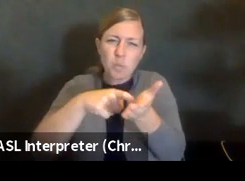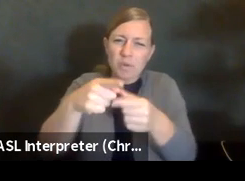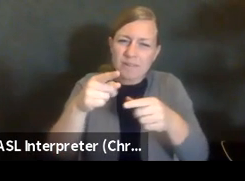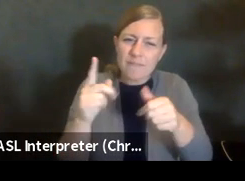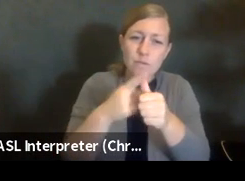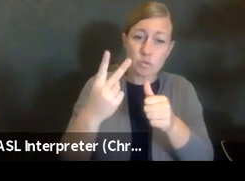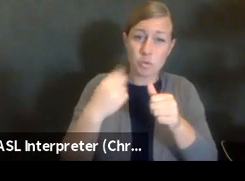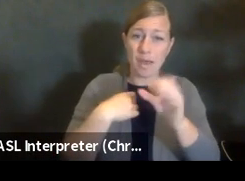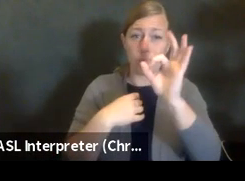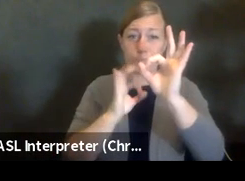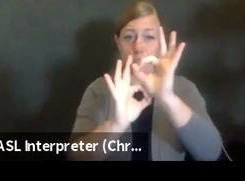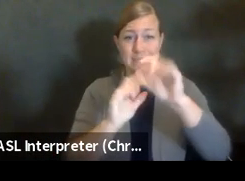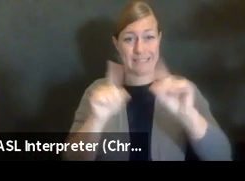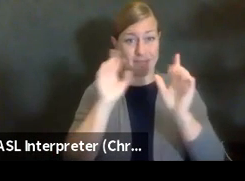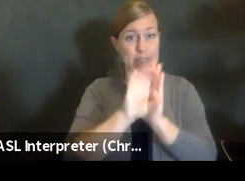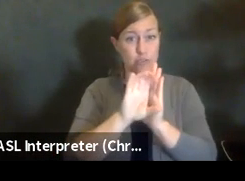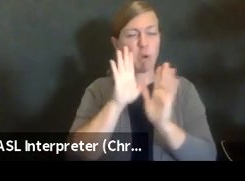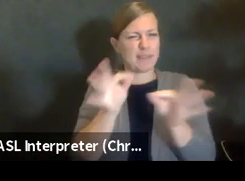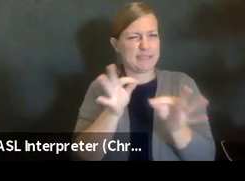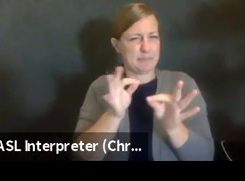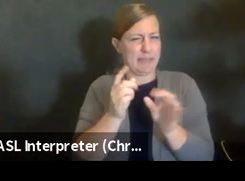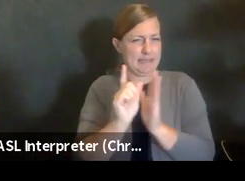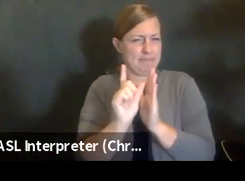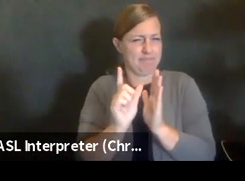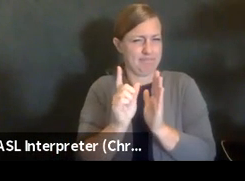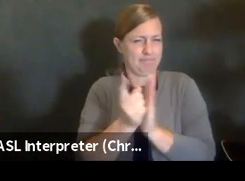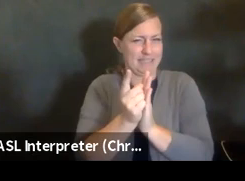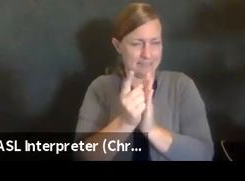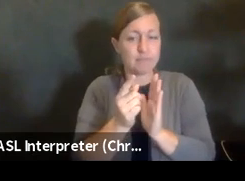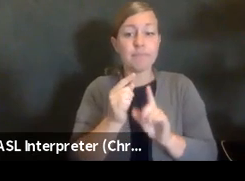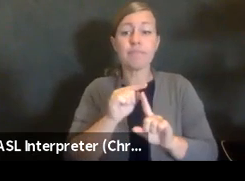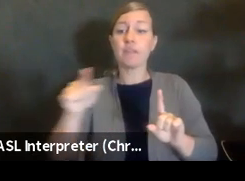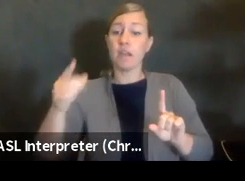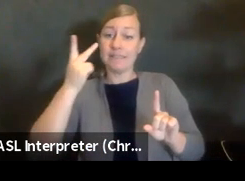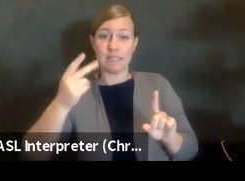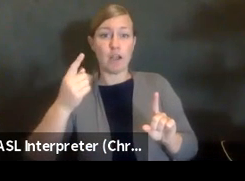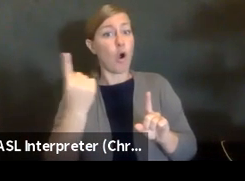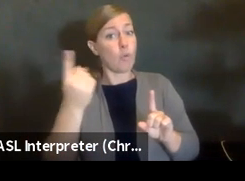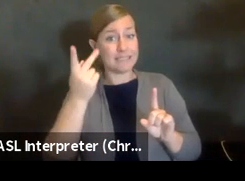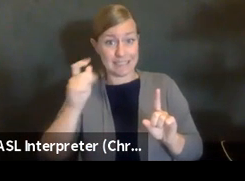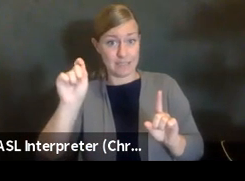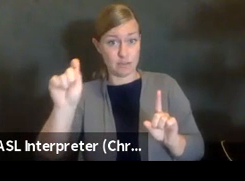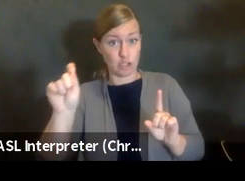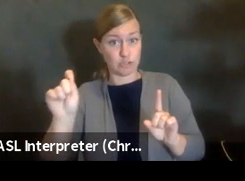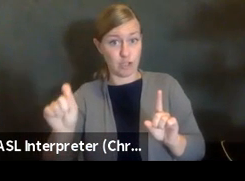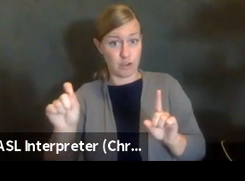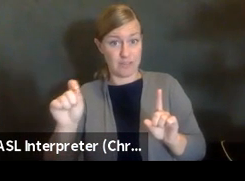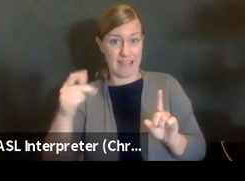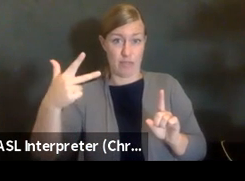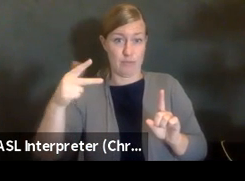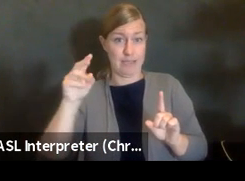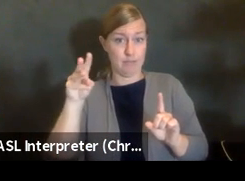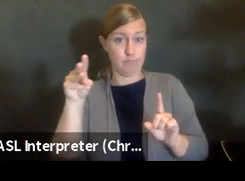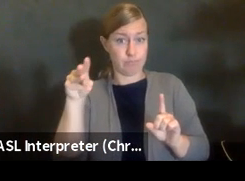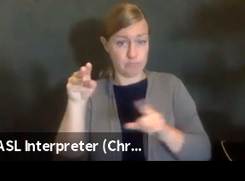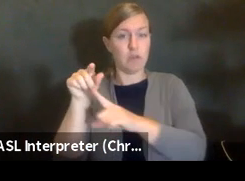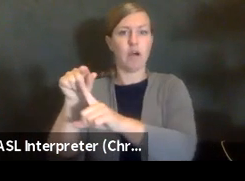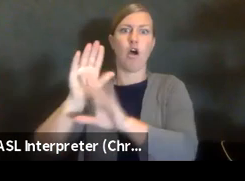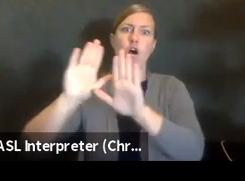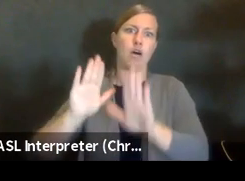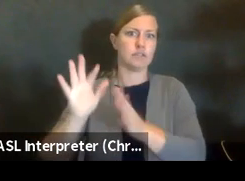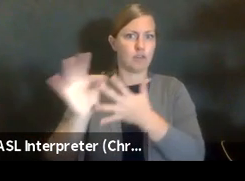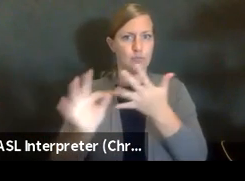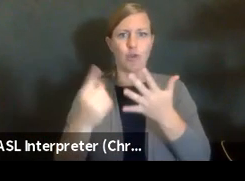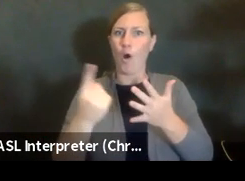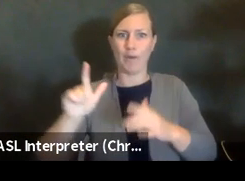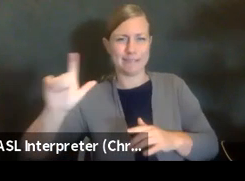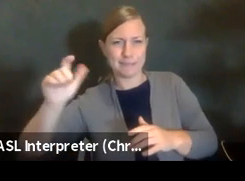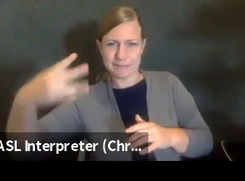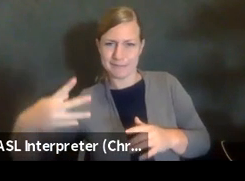Katherine Livick - ESD 112: I also have the option to do some things with always looking at that three dots menu. If you want to know what options do I have just check out the three dots and you will find out.